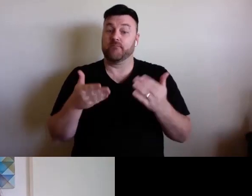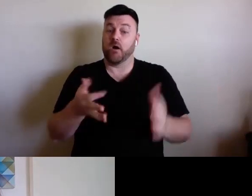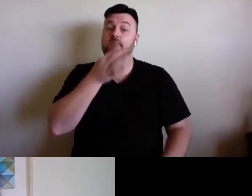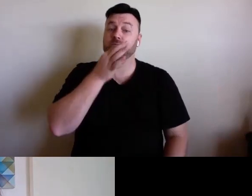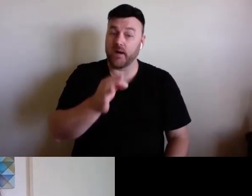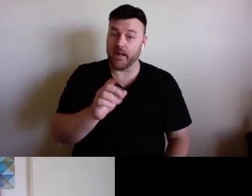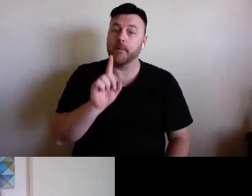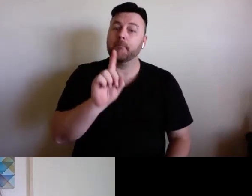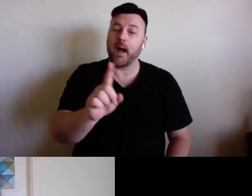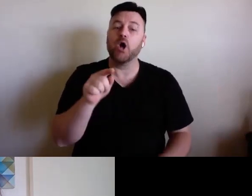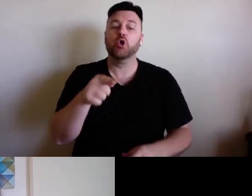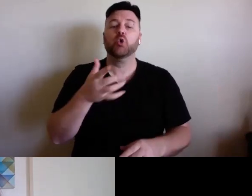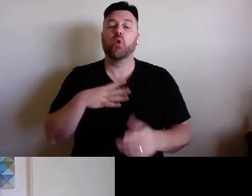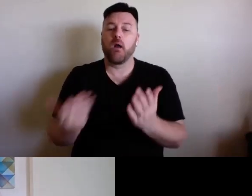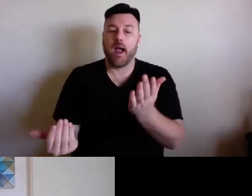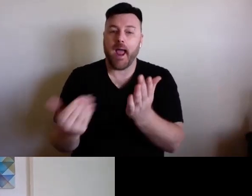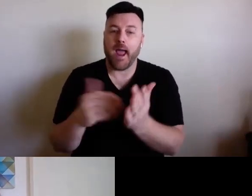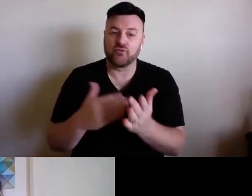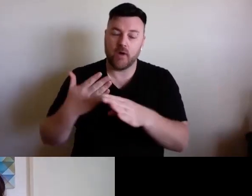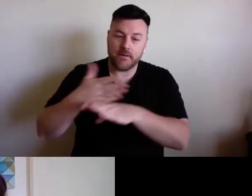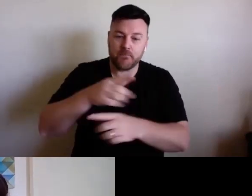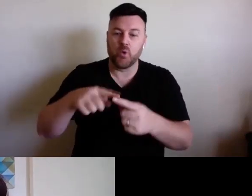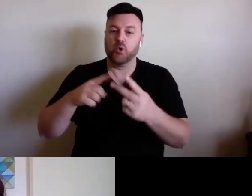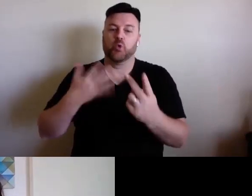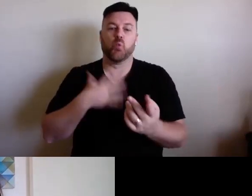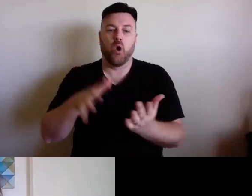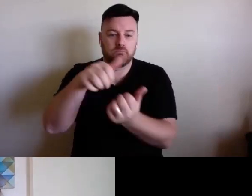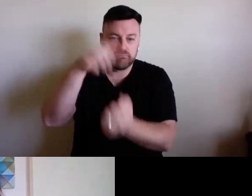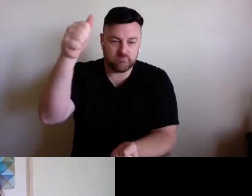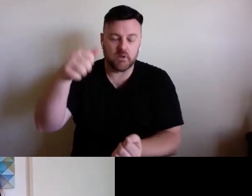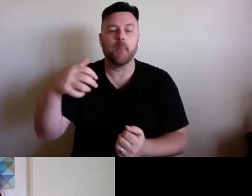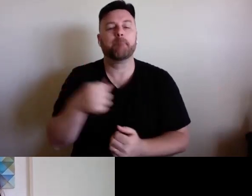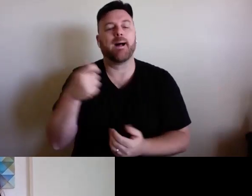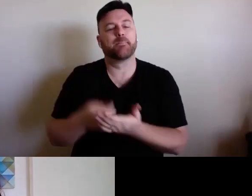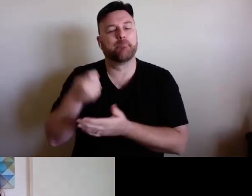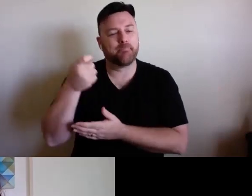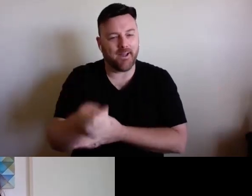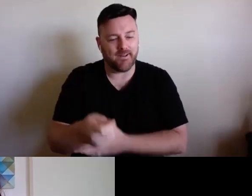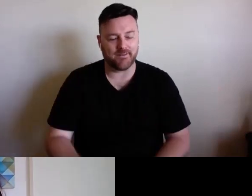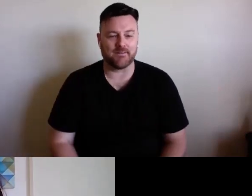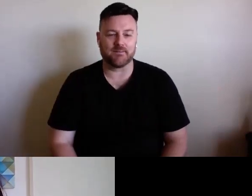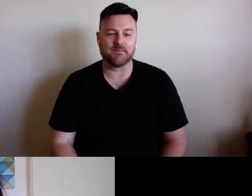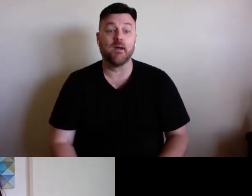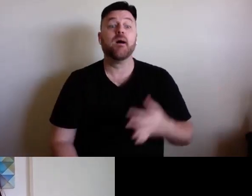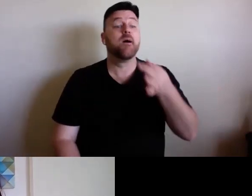need to pay for that. But by providing free content, that platform builds a really big audience. Obviously this is in-built